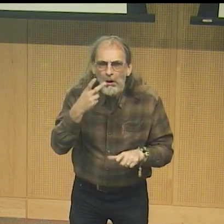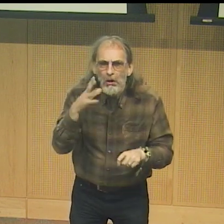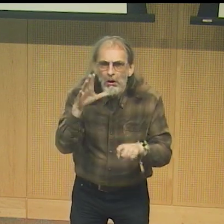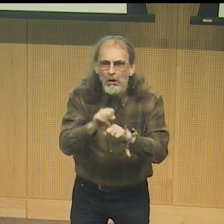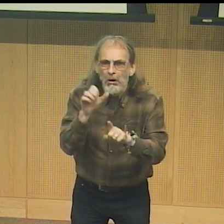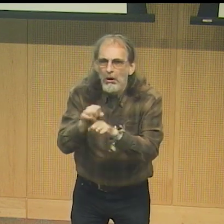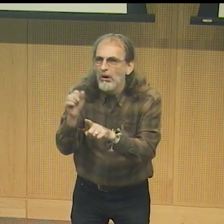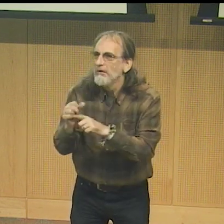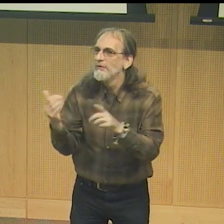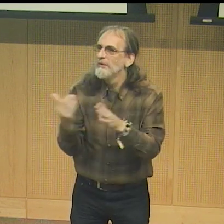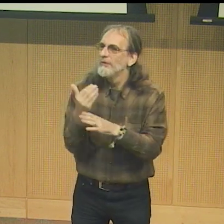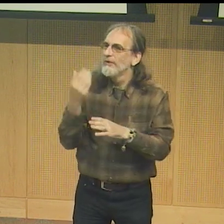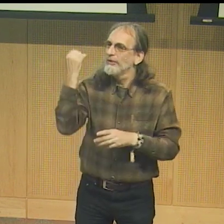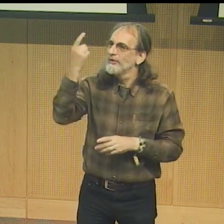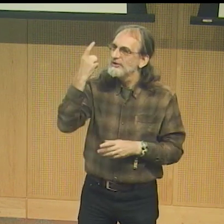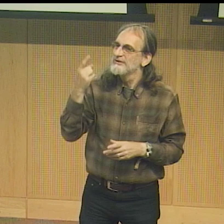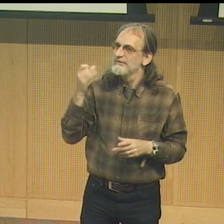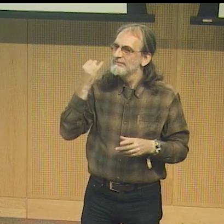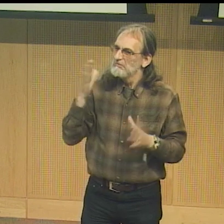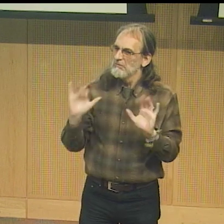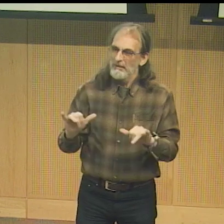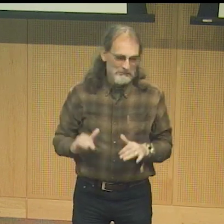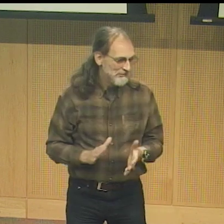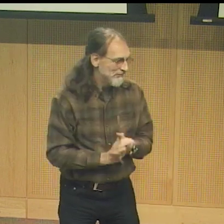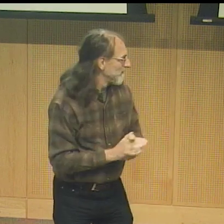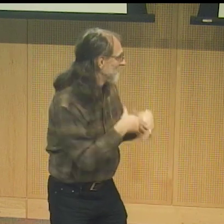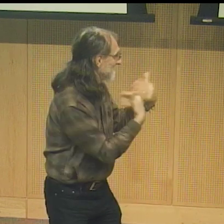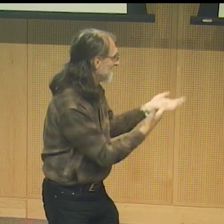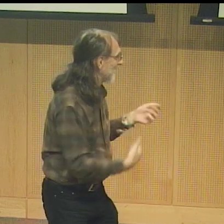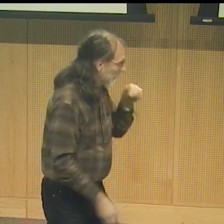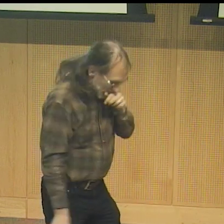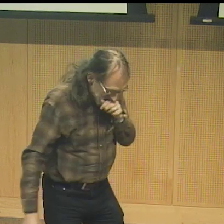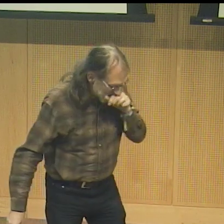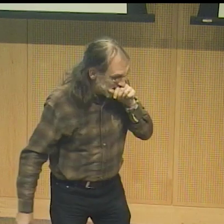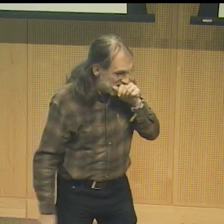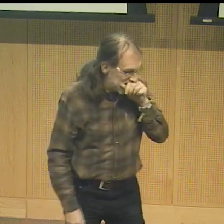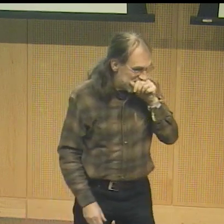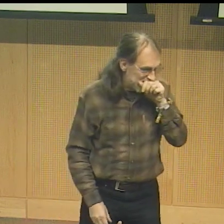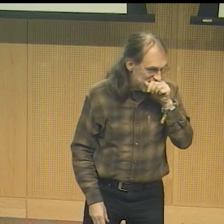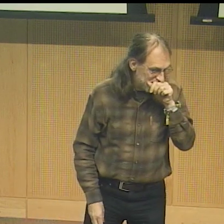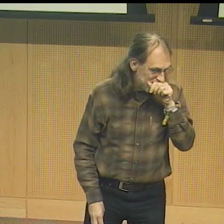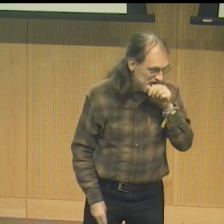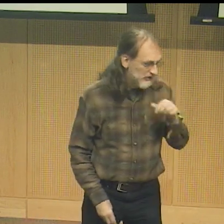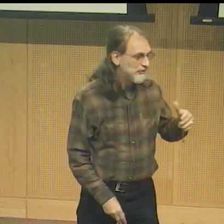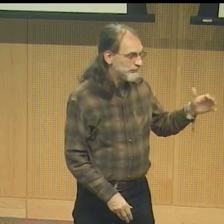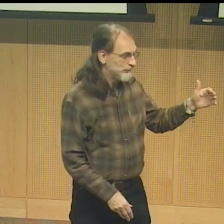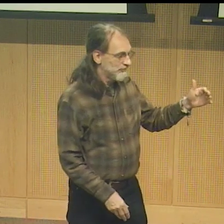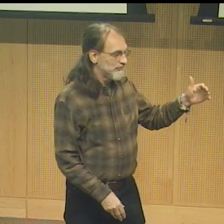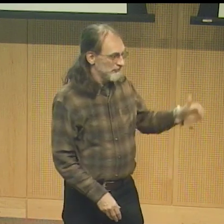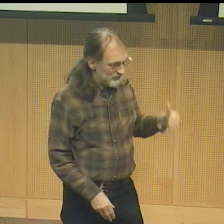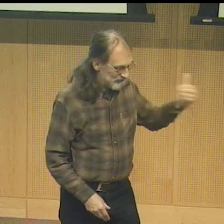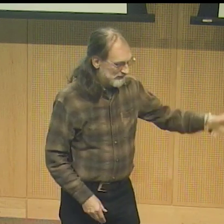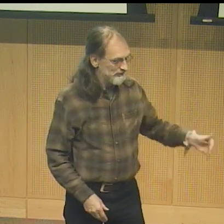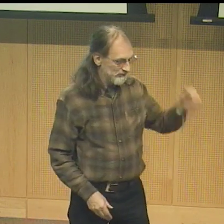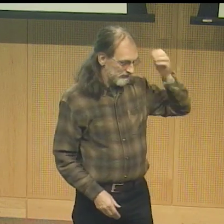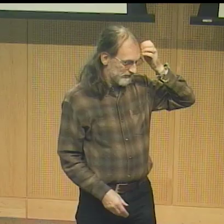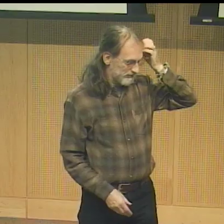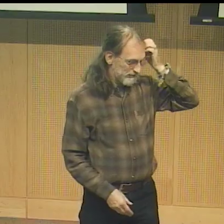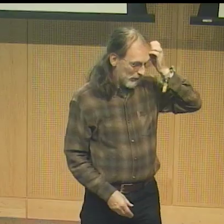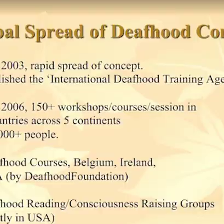with what Deafhood is, but at the time, it was a way to apply language to our experience.